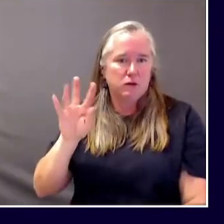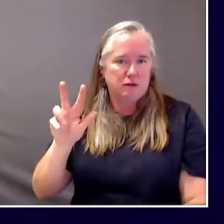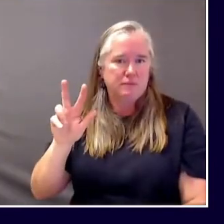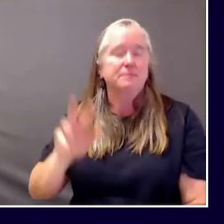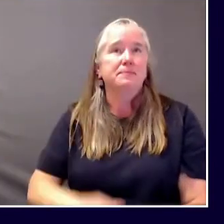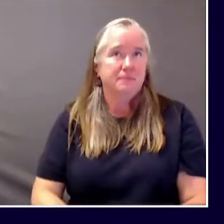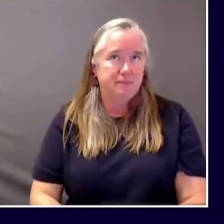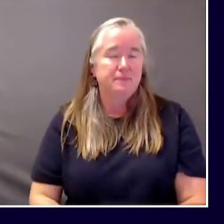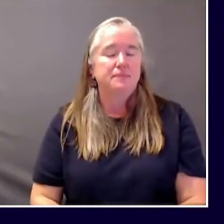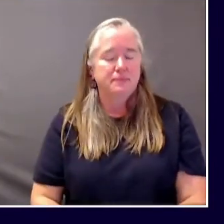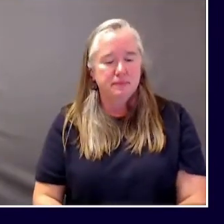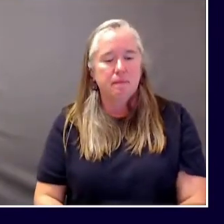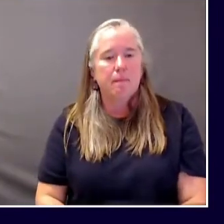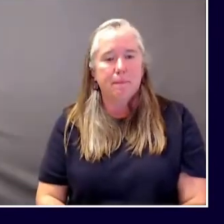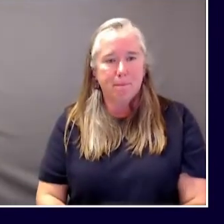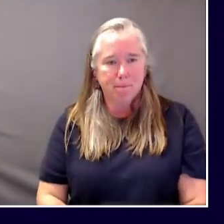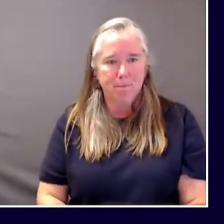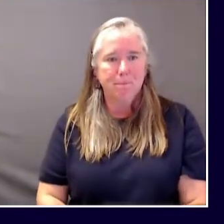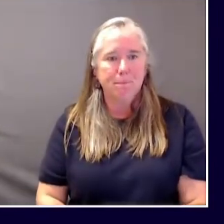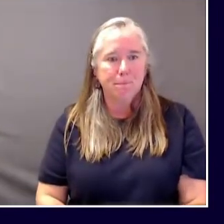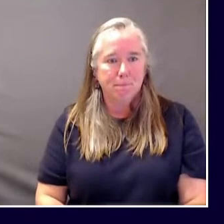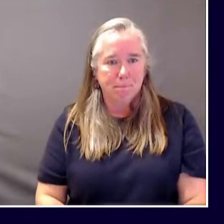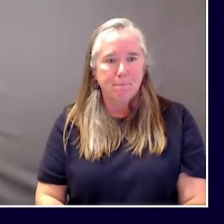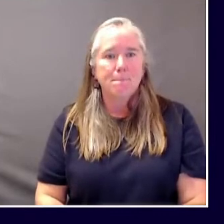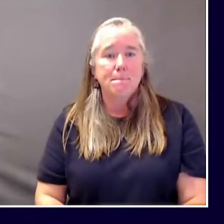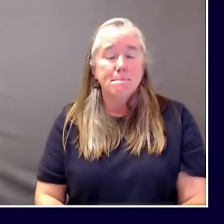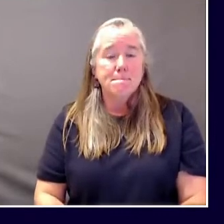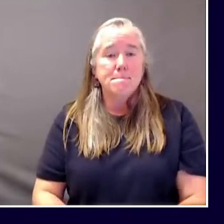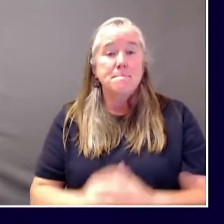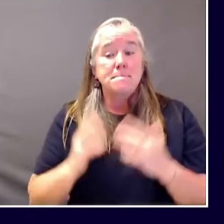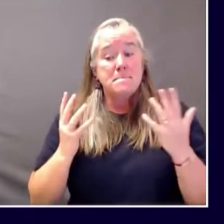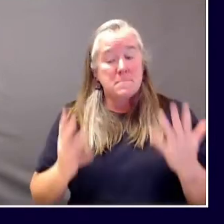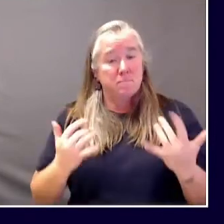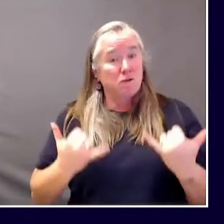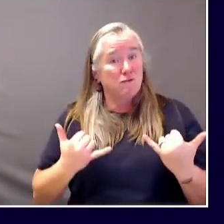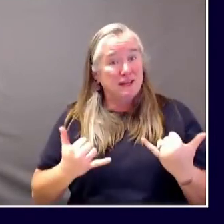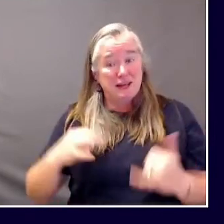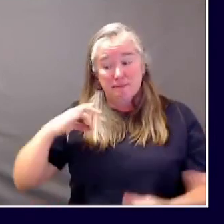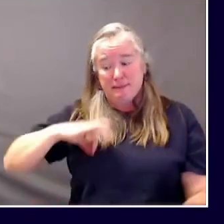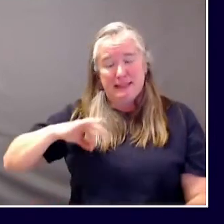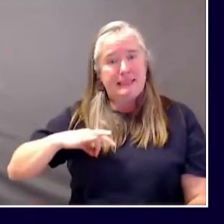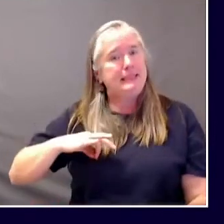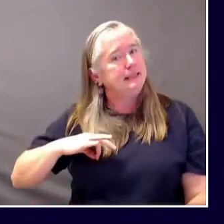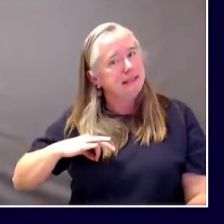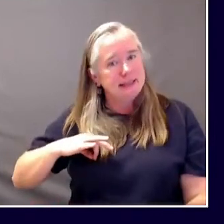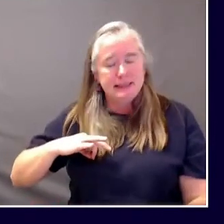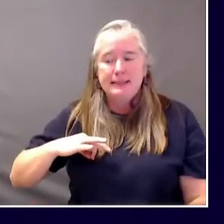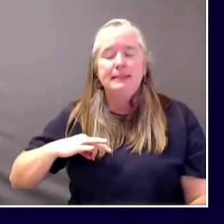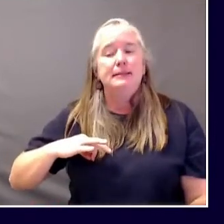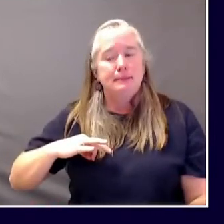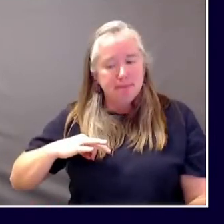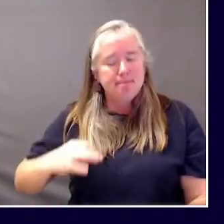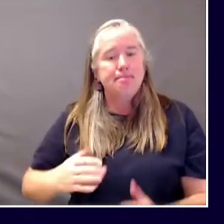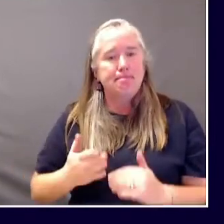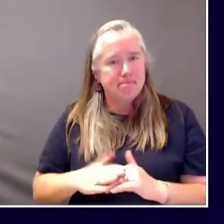overall what is happening in Maine right